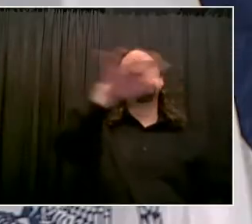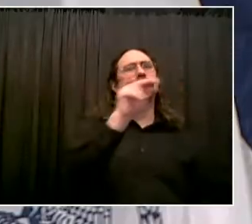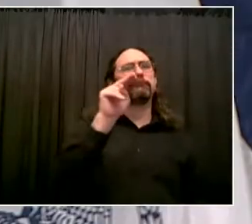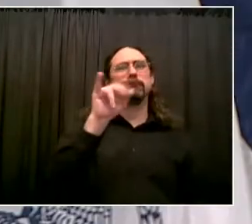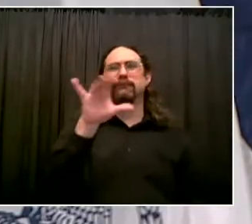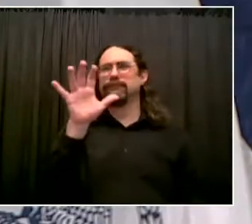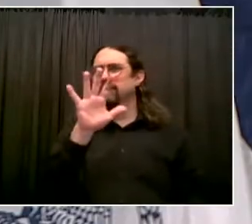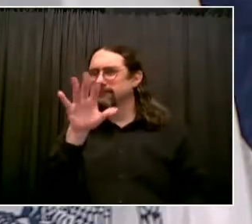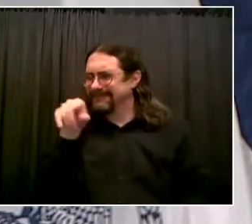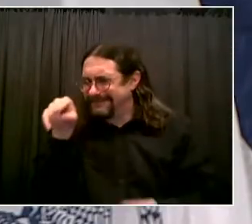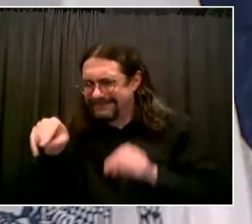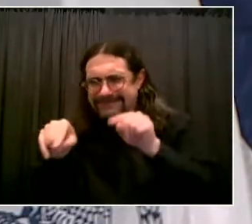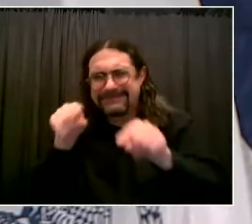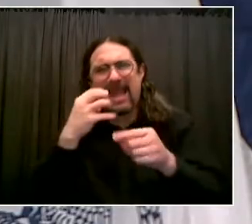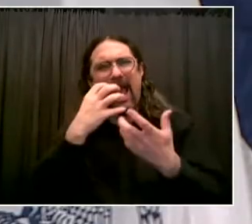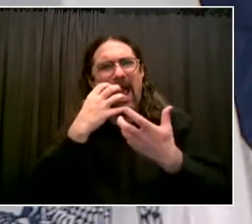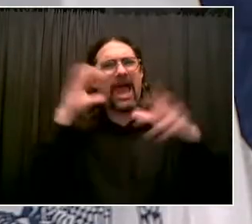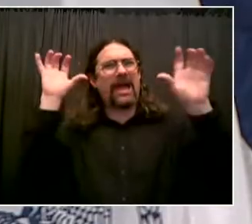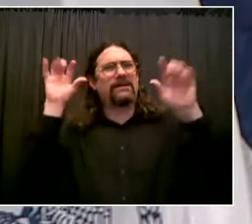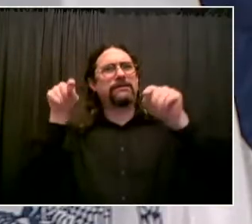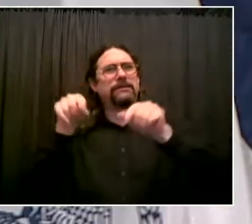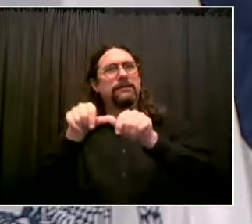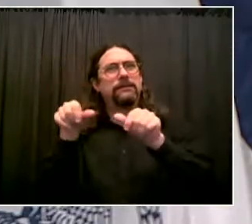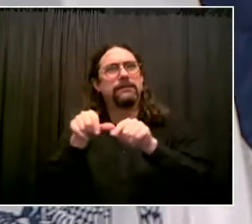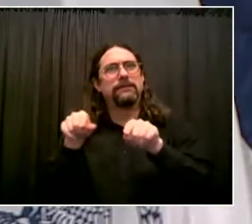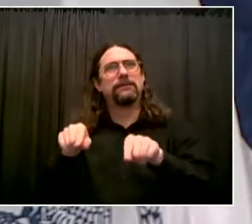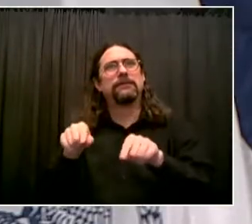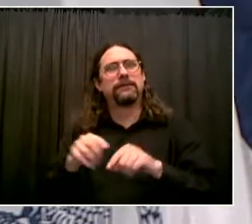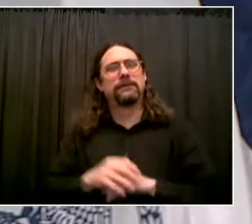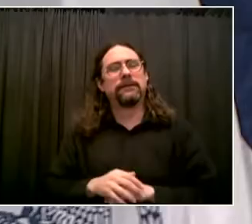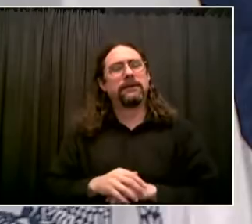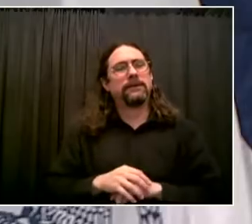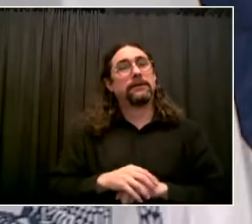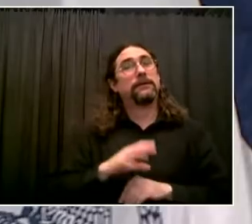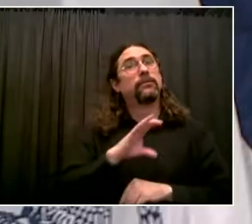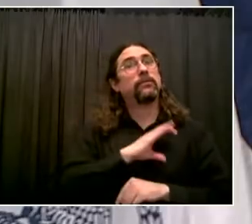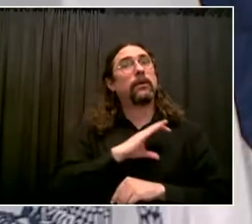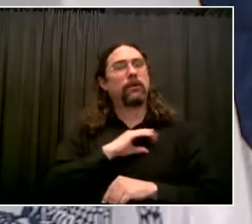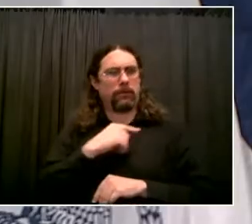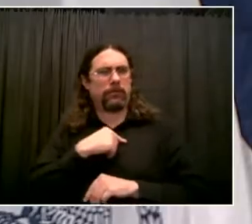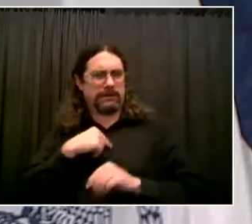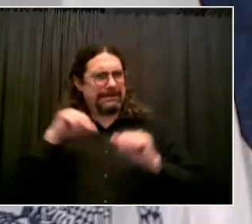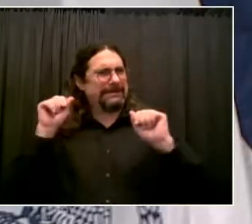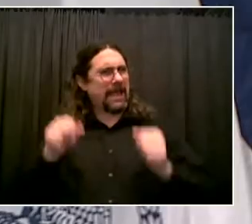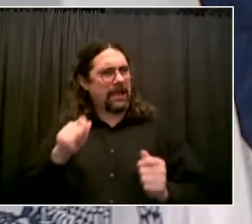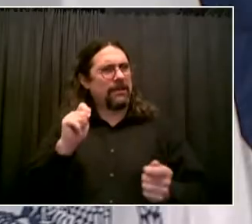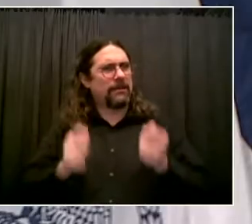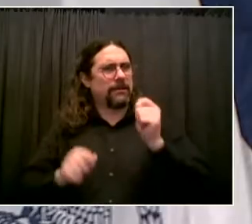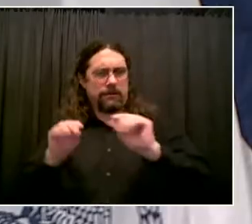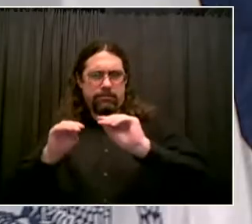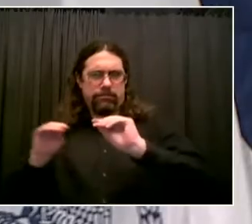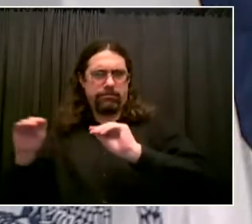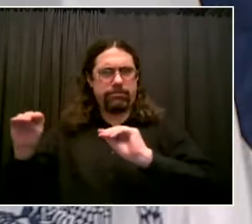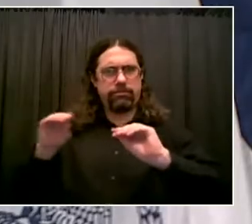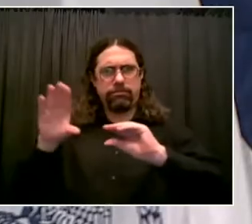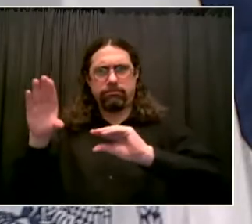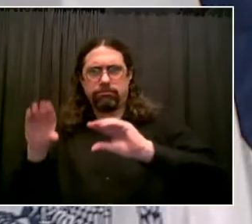, 2530 YEARS HAS DONE EXTRAORDINARY THINGS TO MAKE THIS CITY MORE SAFE. THEY ARE VERY GOOD AT FIGURING OUT HOW